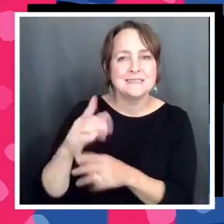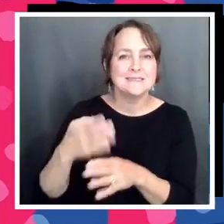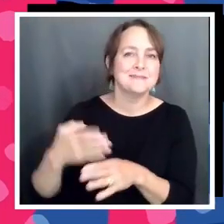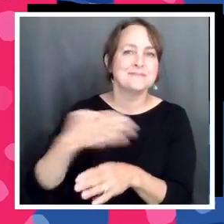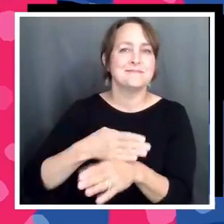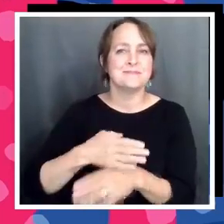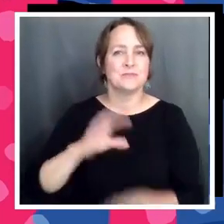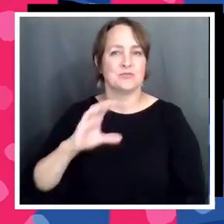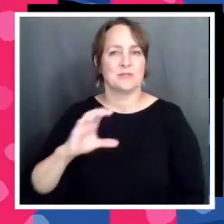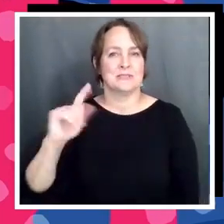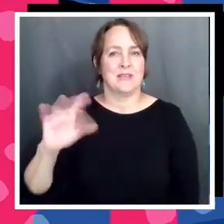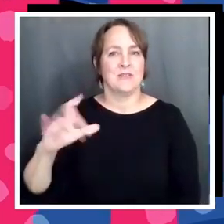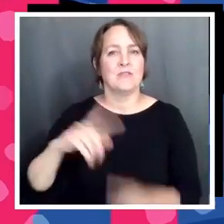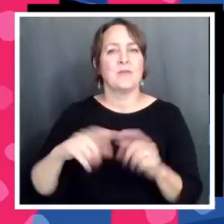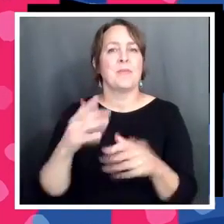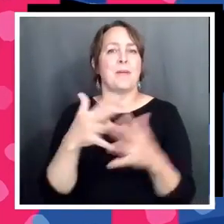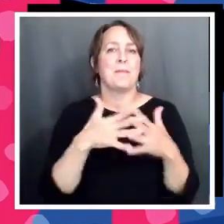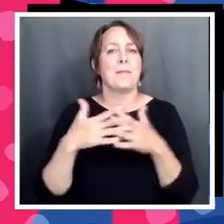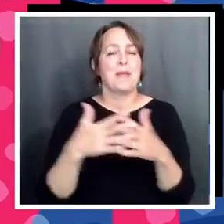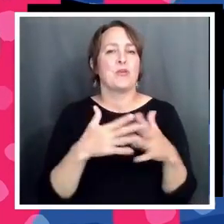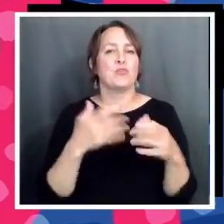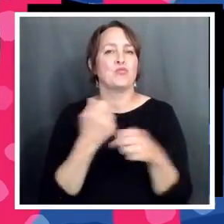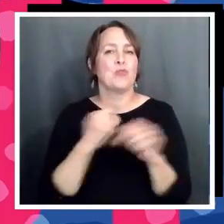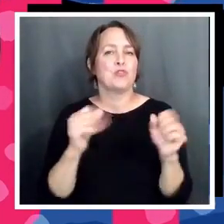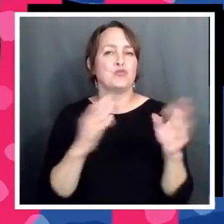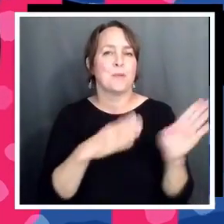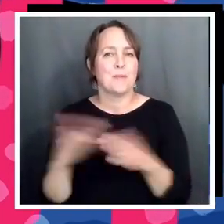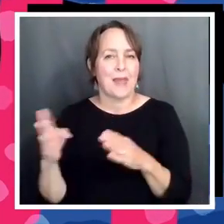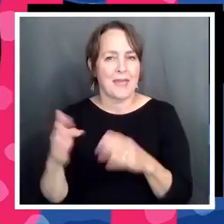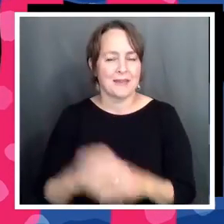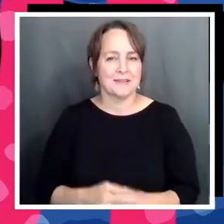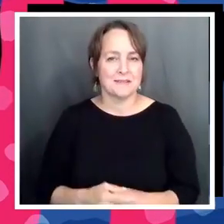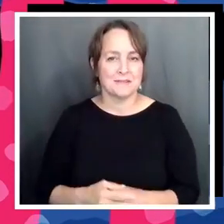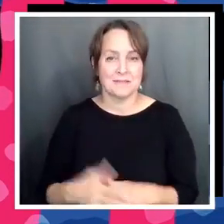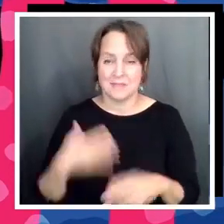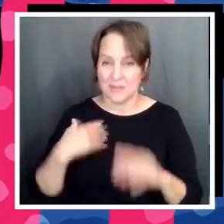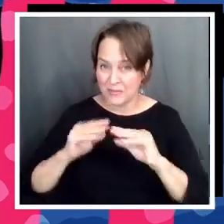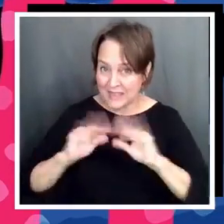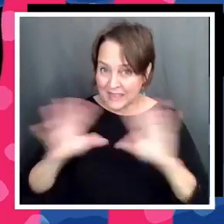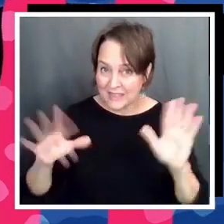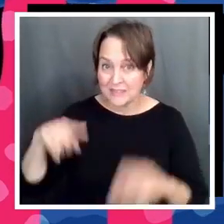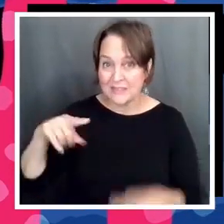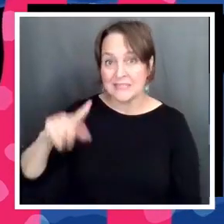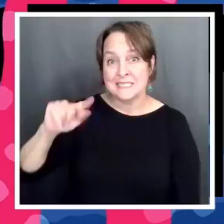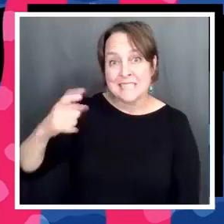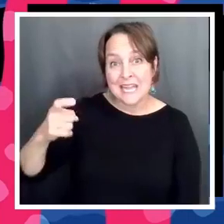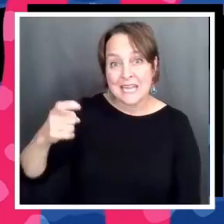GEORGIA AND THE NATION WILL BEGIN RECEIVING THEIR FIRST